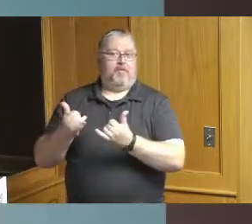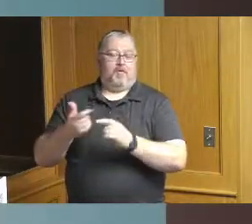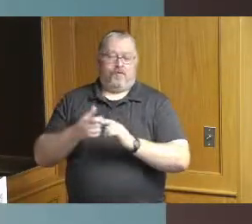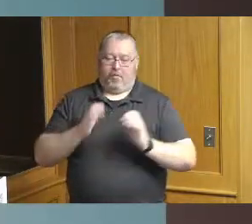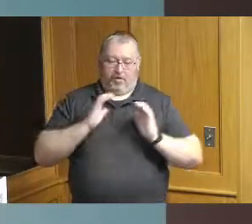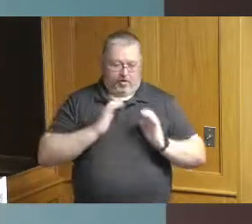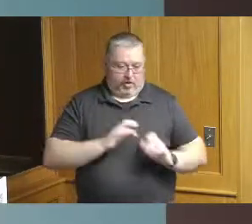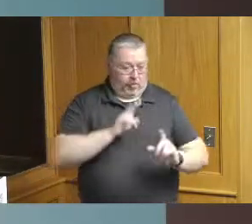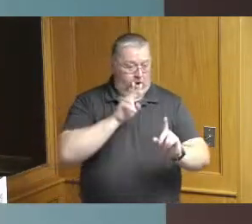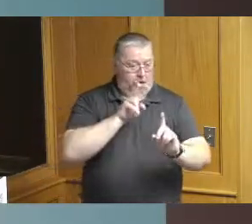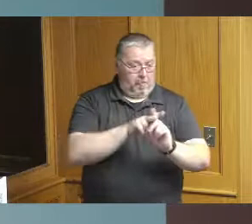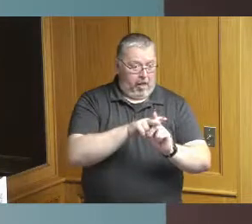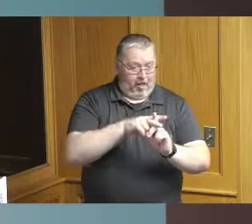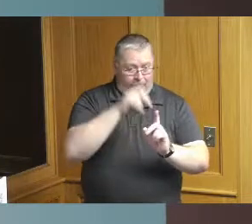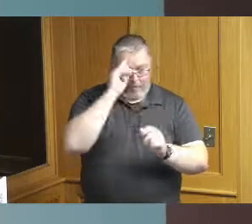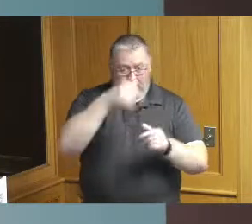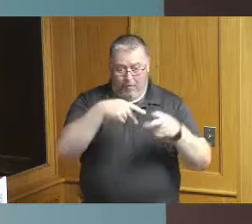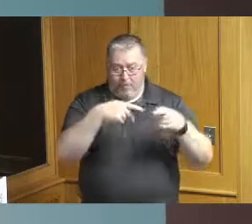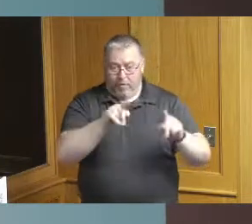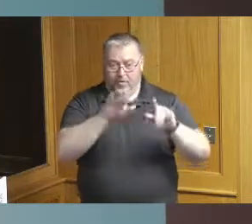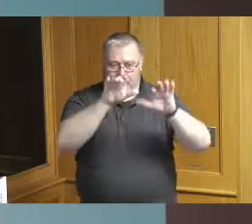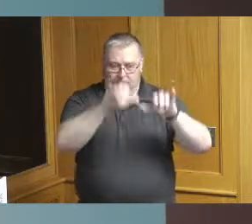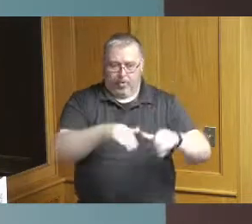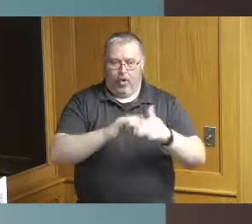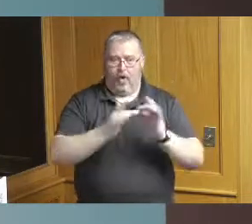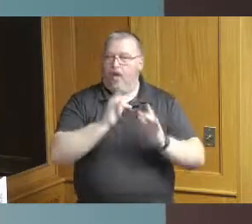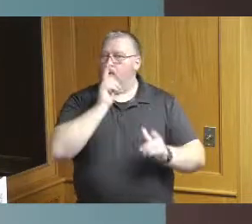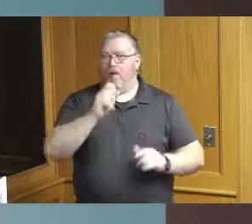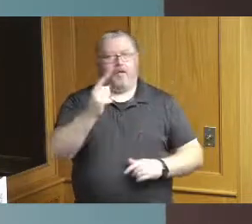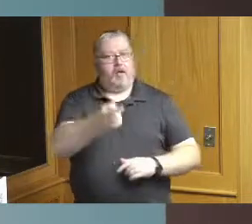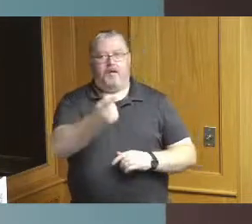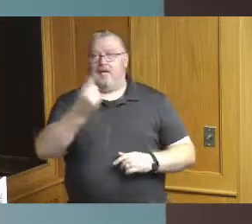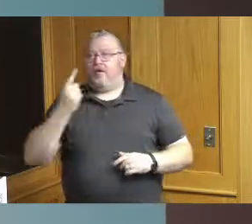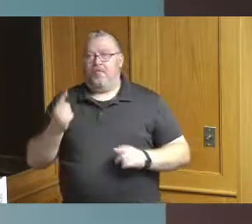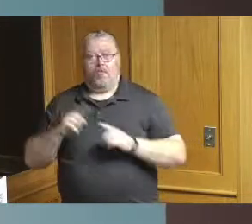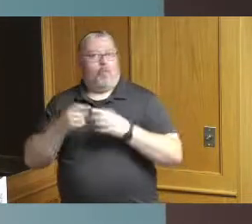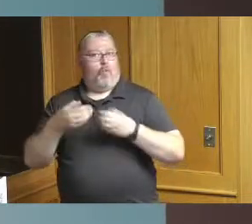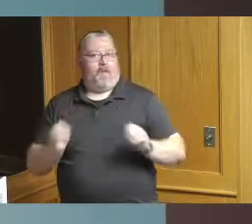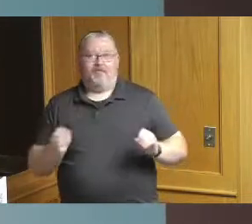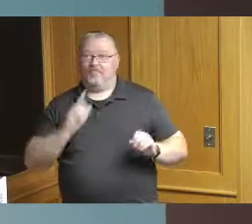for any kind of a permit they don't have to walk into the office if they don't need to they can